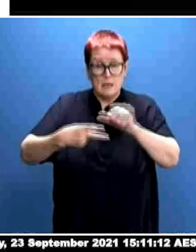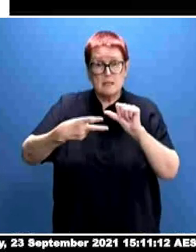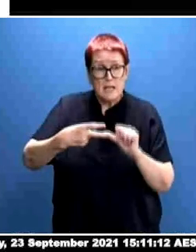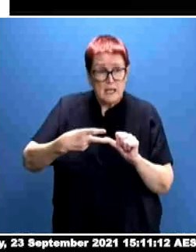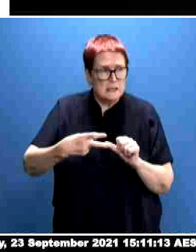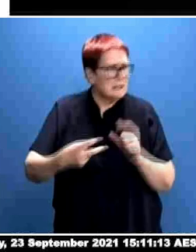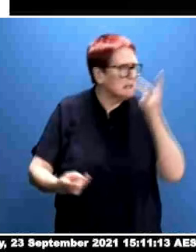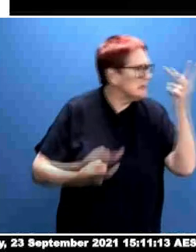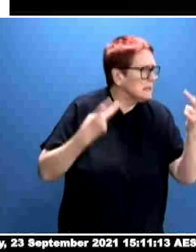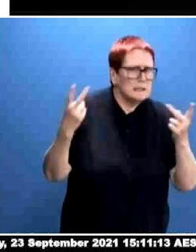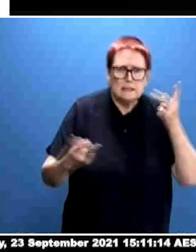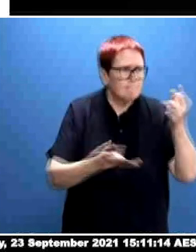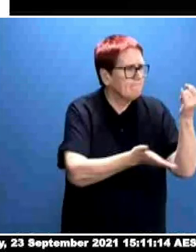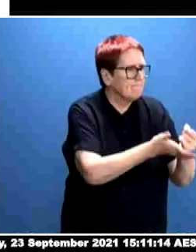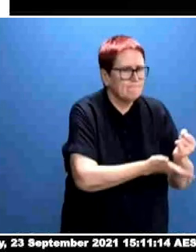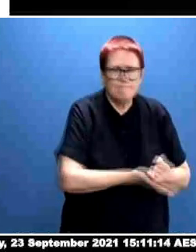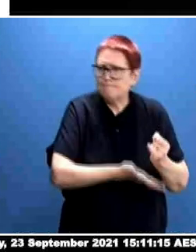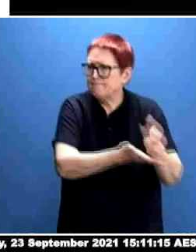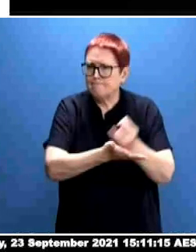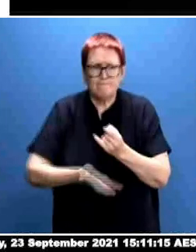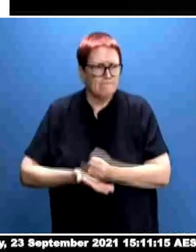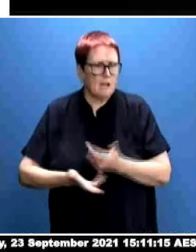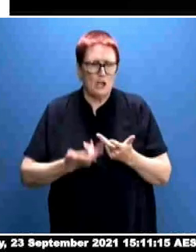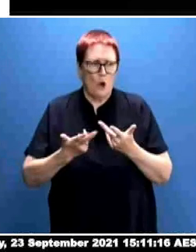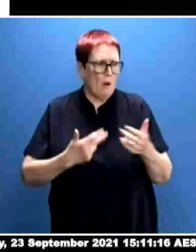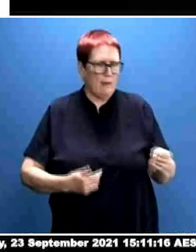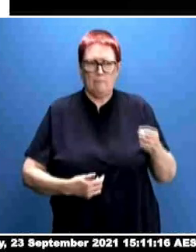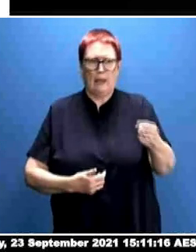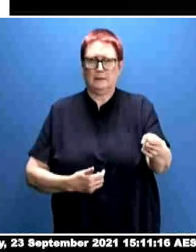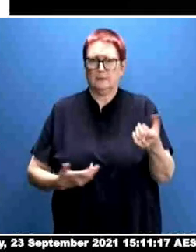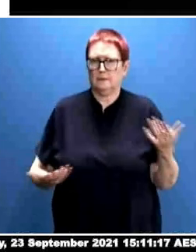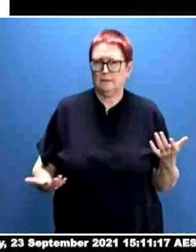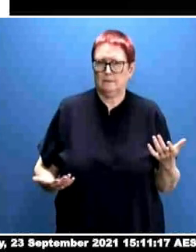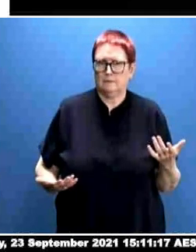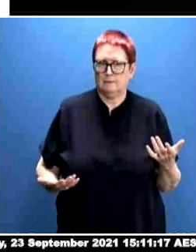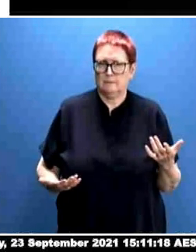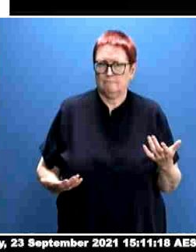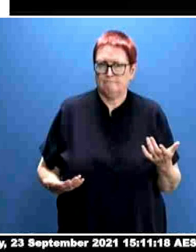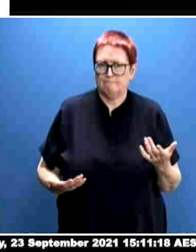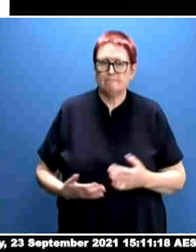support or placement deemed adequate to protect the child from significant harm. Yes.